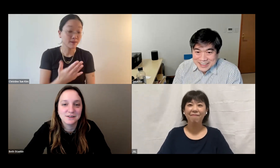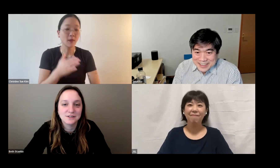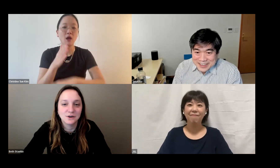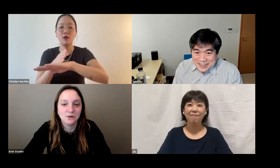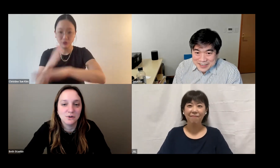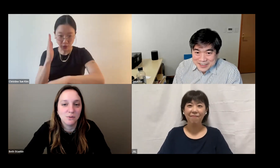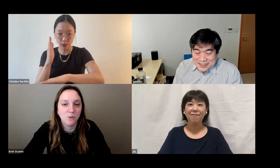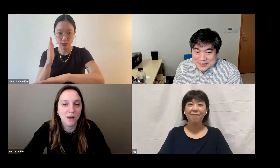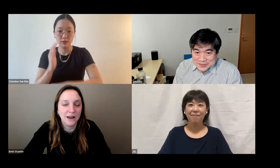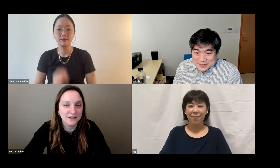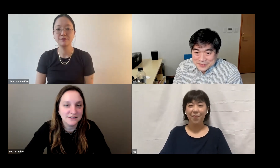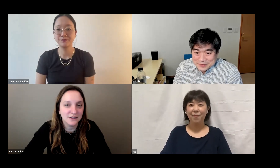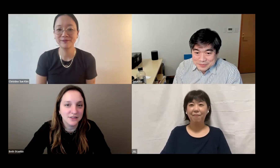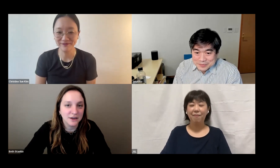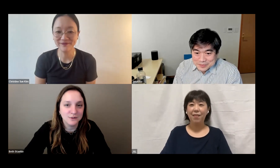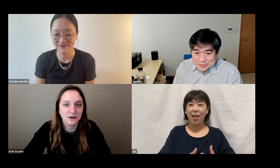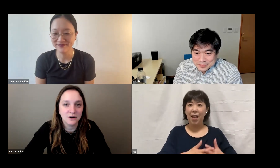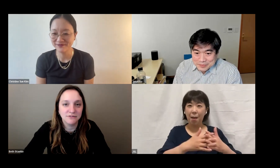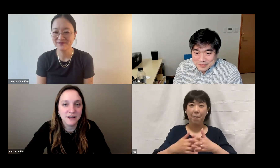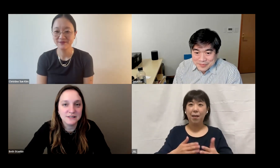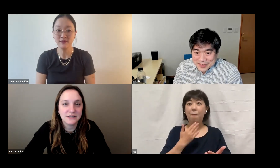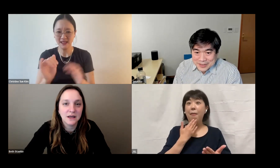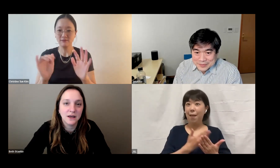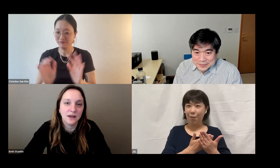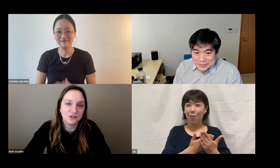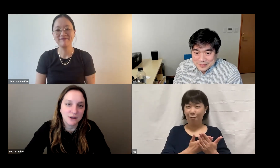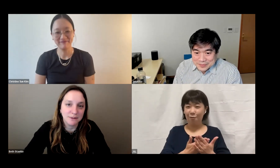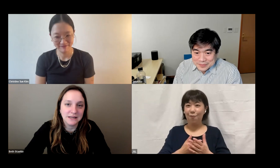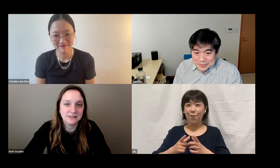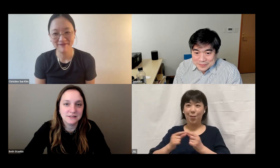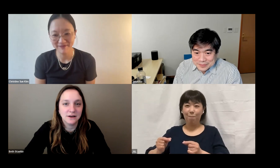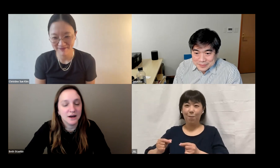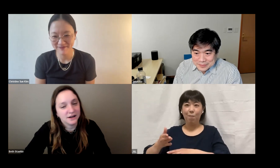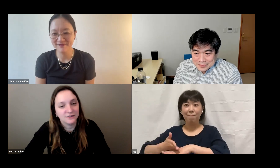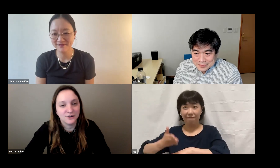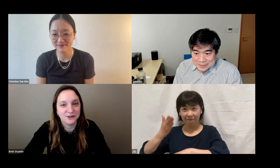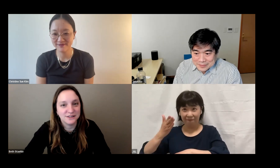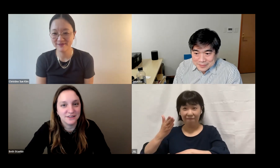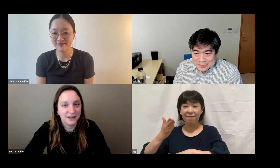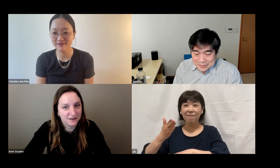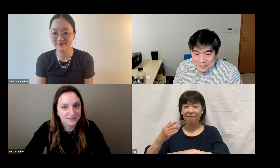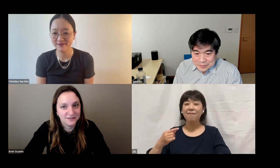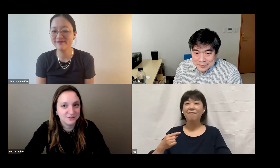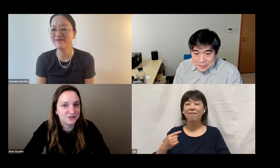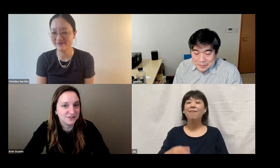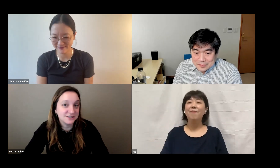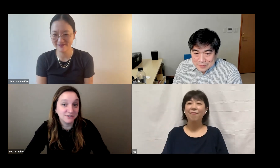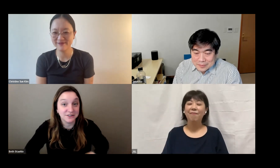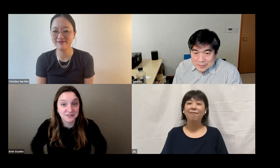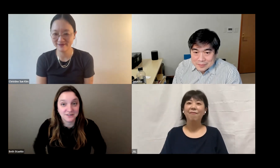So in ASL “Thank you” is on our face… in Japanese, “arrigato” is on the hand which is different.